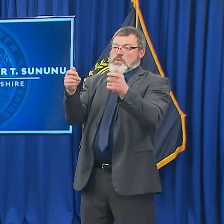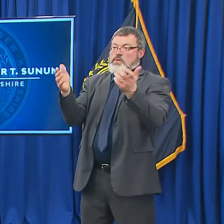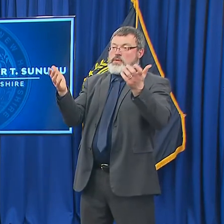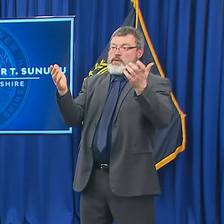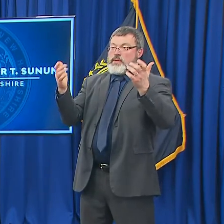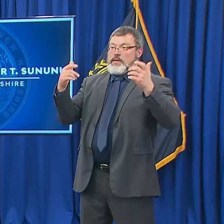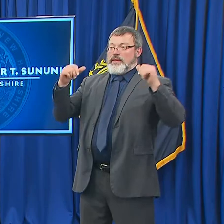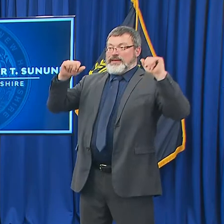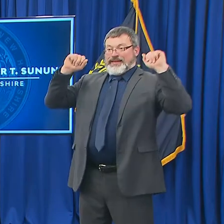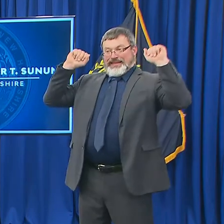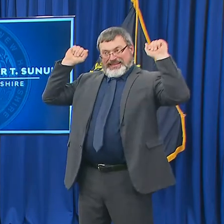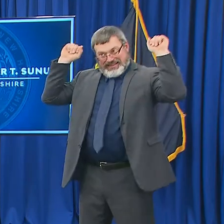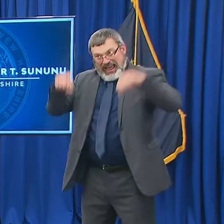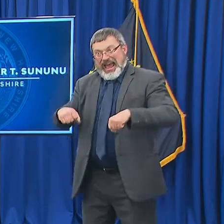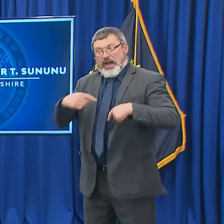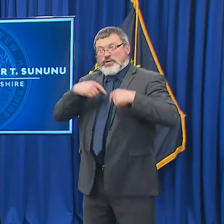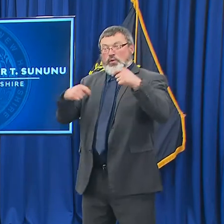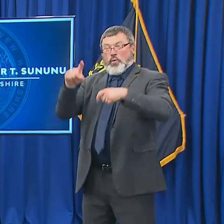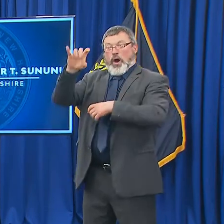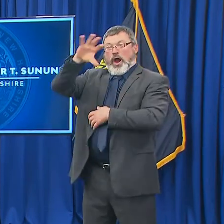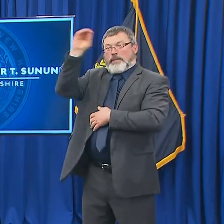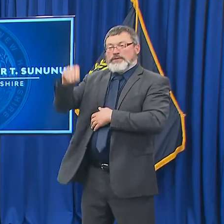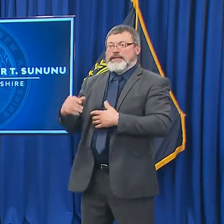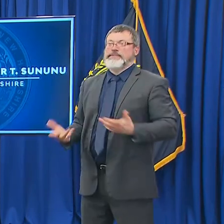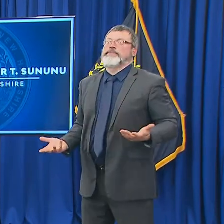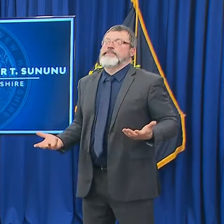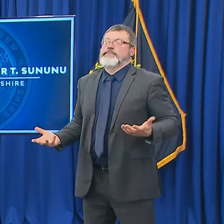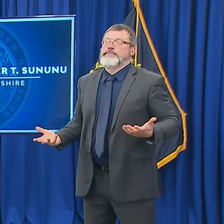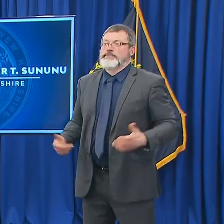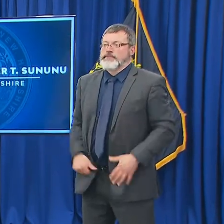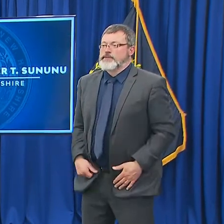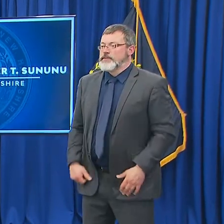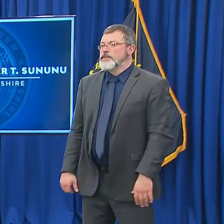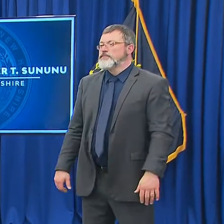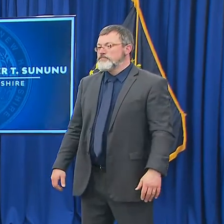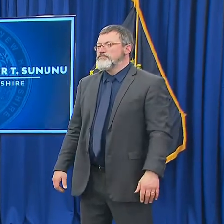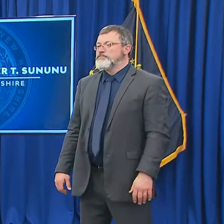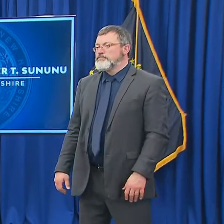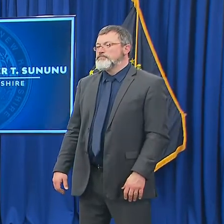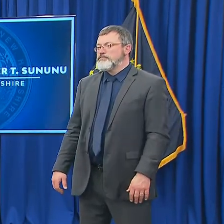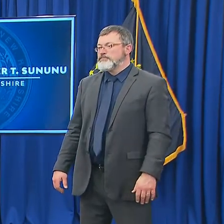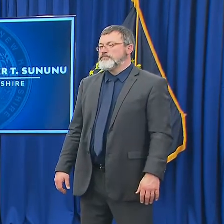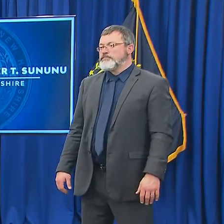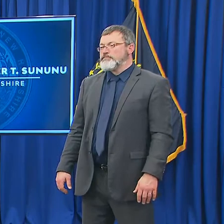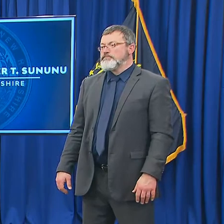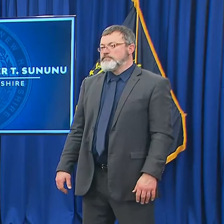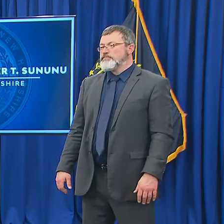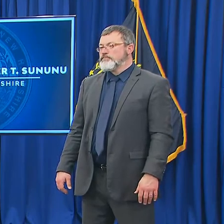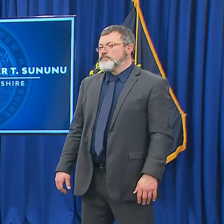months have been probably over 500 and 30 students, and staff with Kevin 19 that have been in schools.